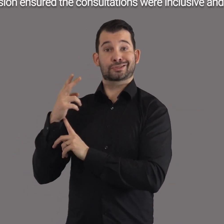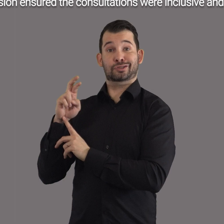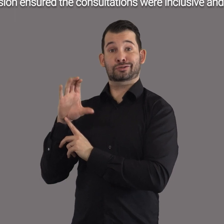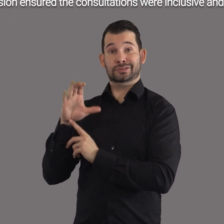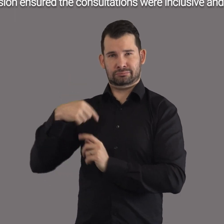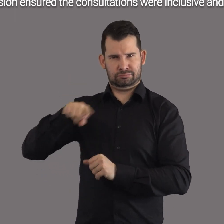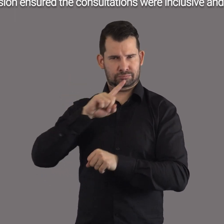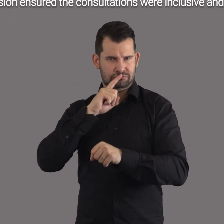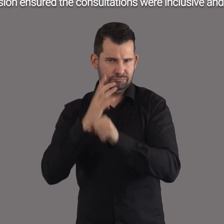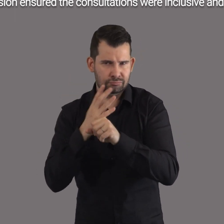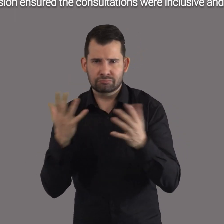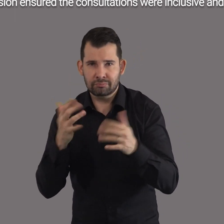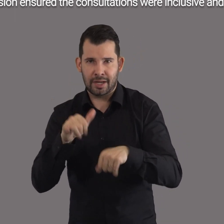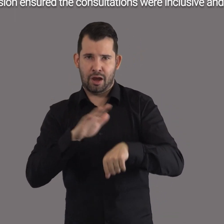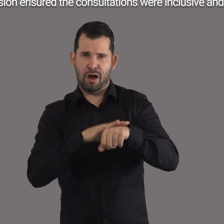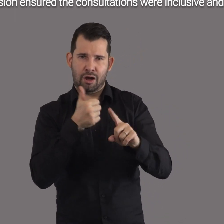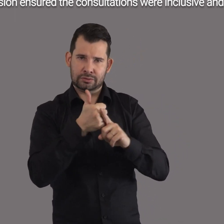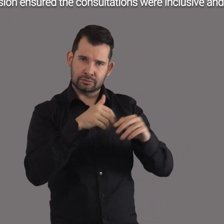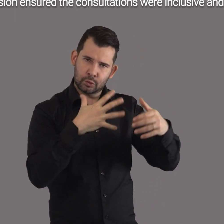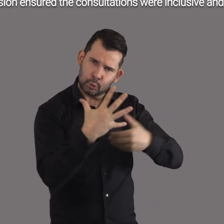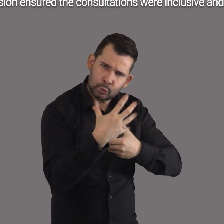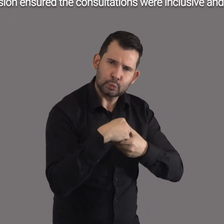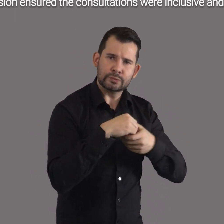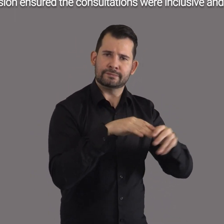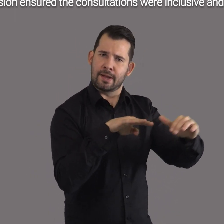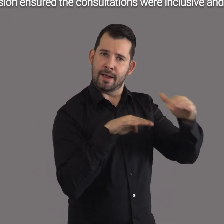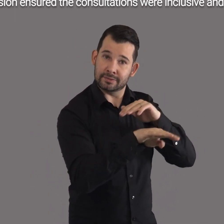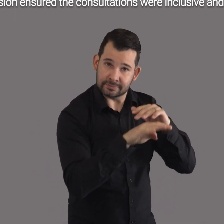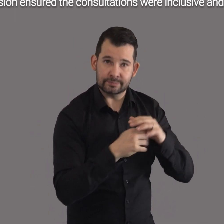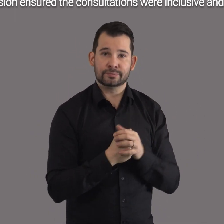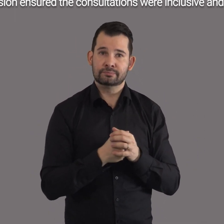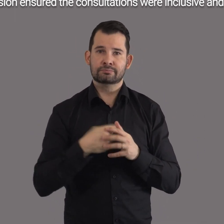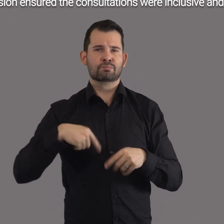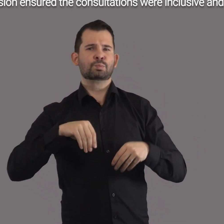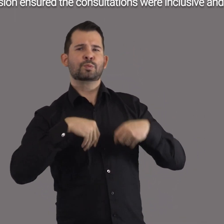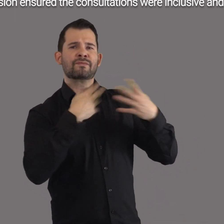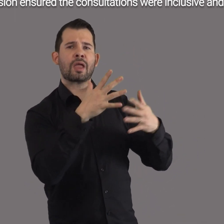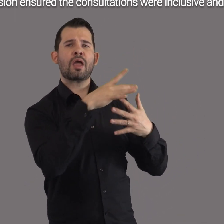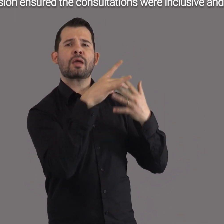The Commission ensured the consultations were inclusive and accessible.